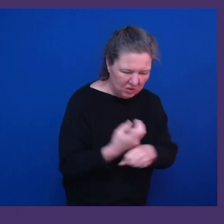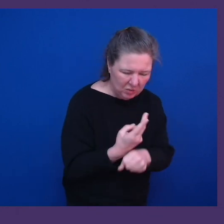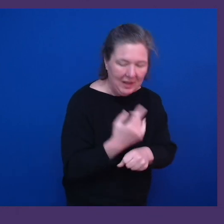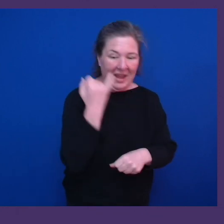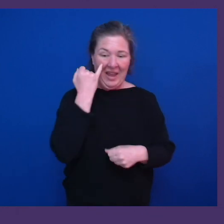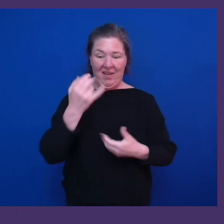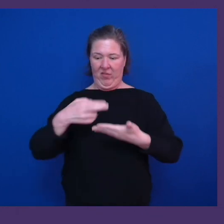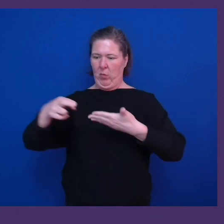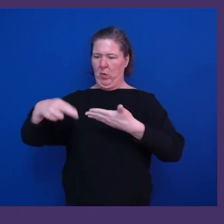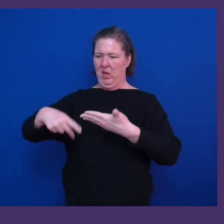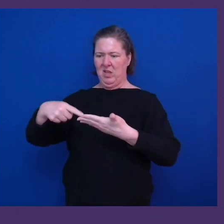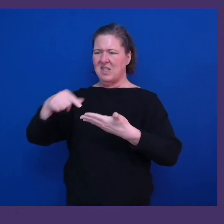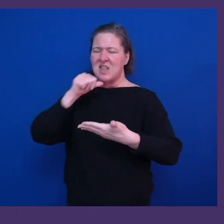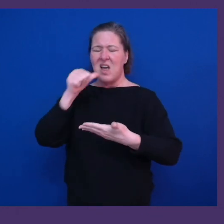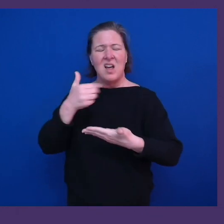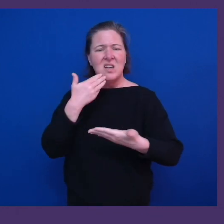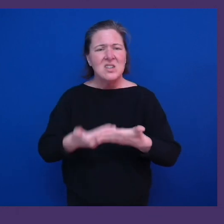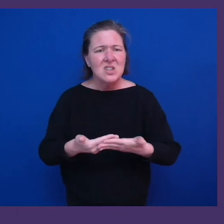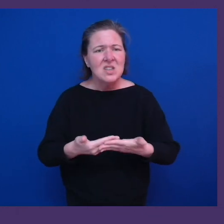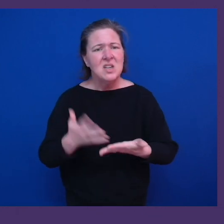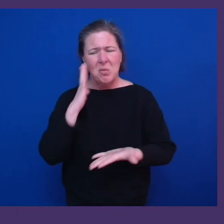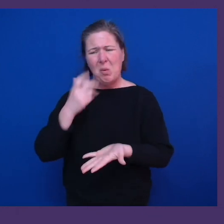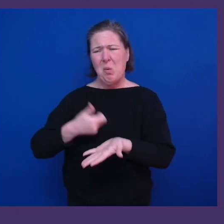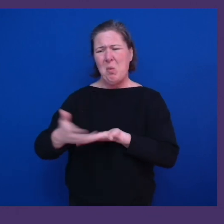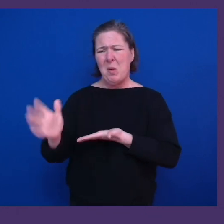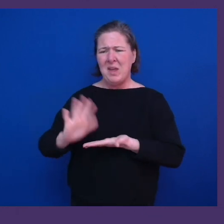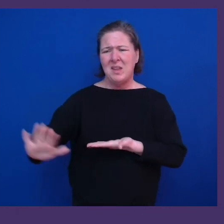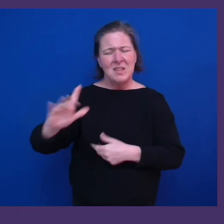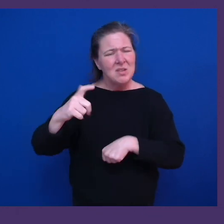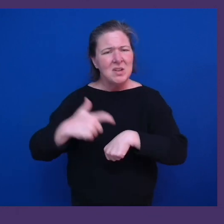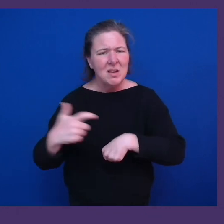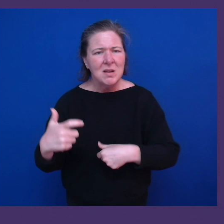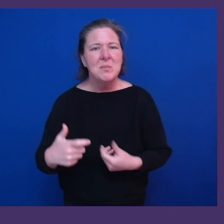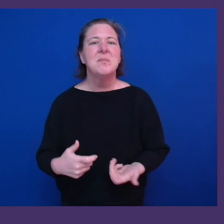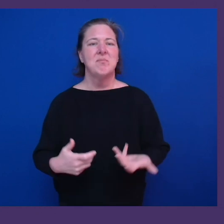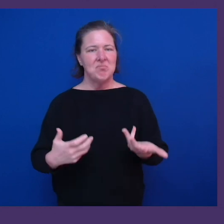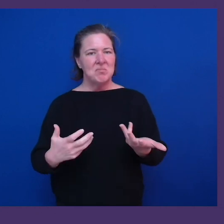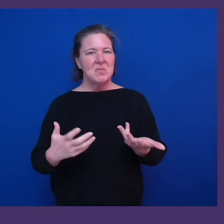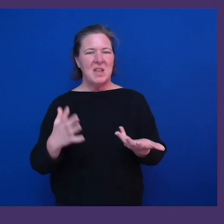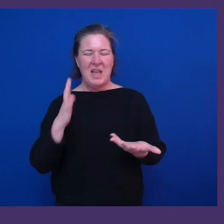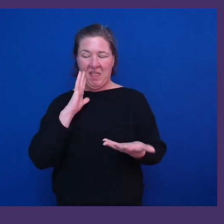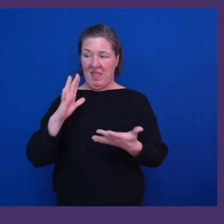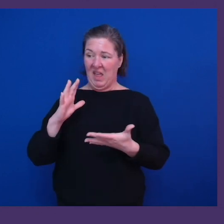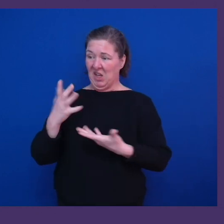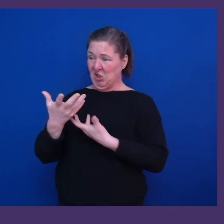and it builds distrust between the tech and the user. And so that's, you know,